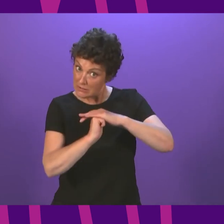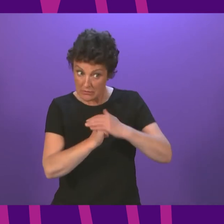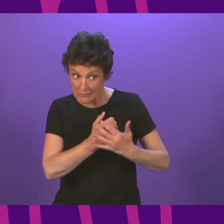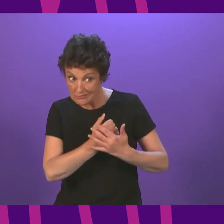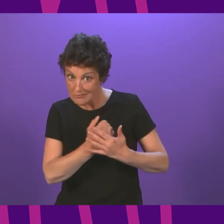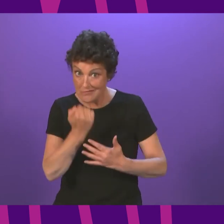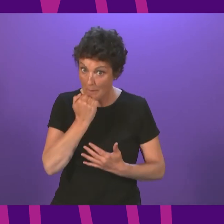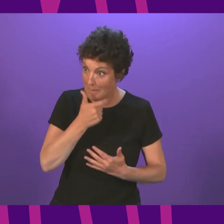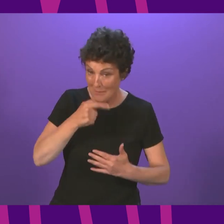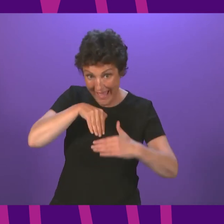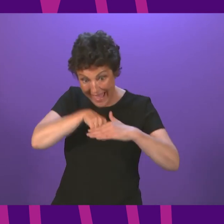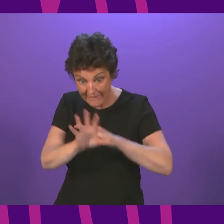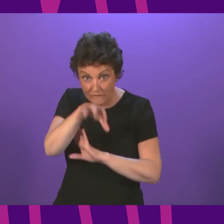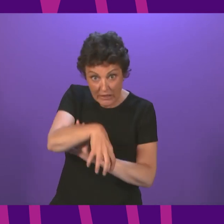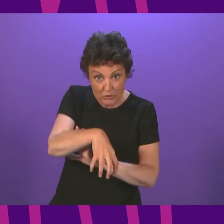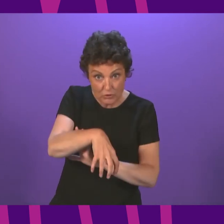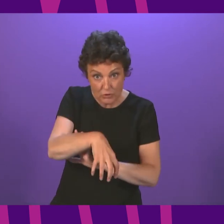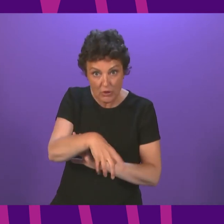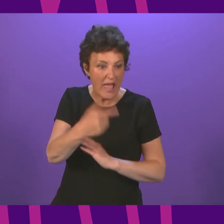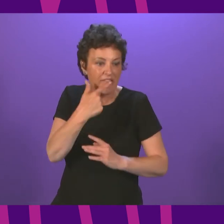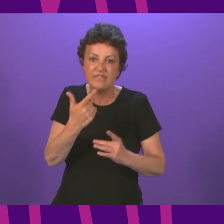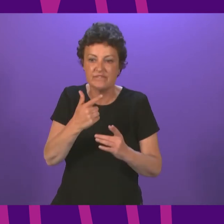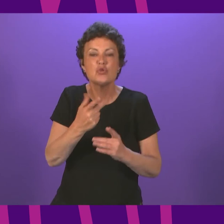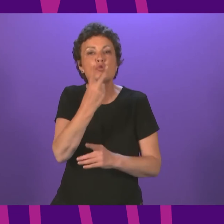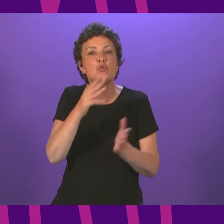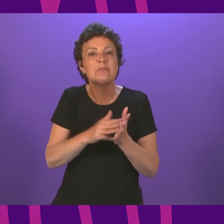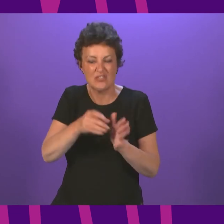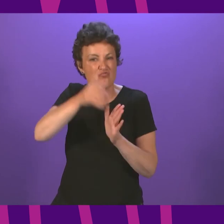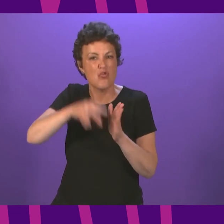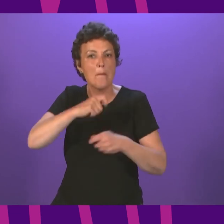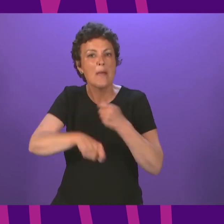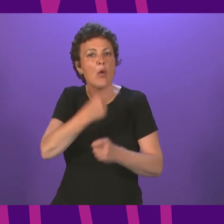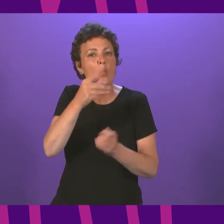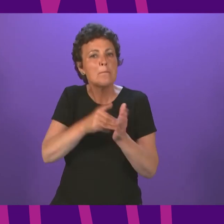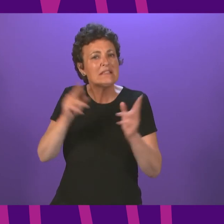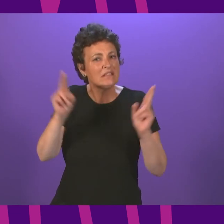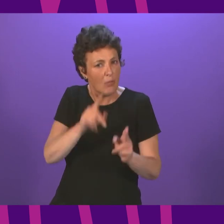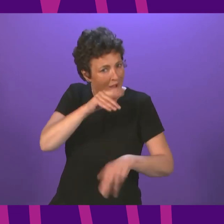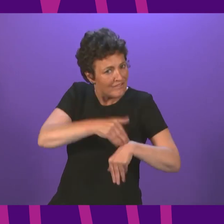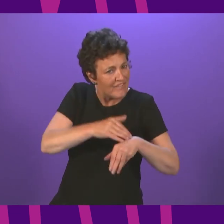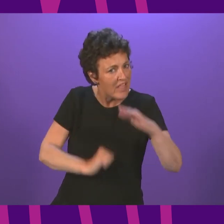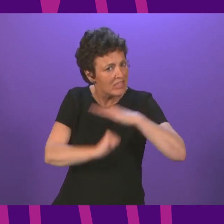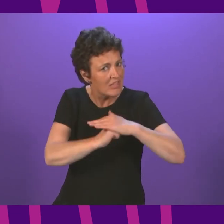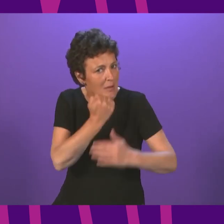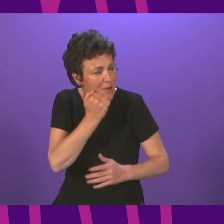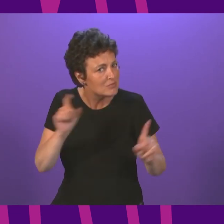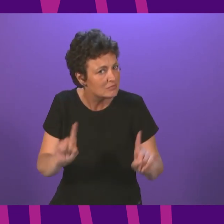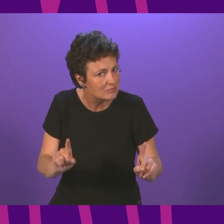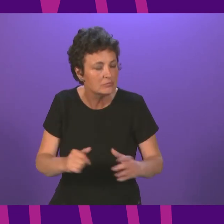has been introduced. I do not intend to rehearse all those arguments today, as they are on the record, but I think that the manner in which we dealt with amendments yesterday tells